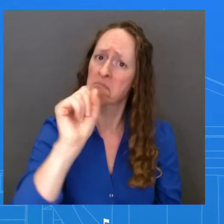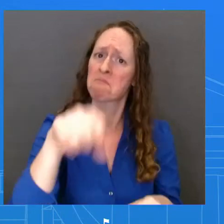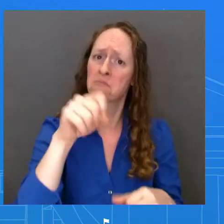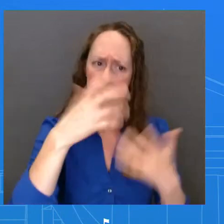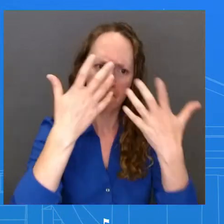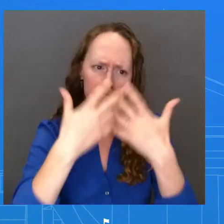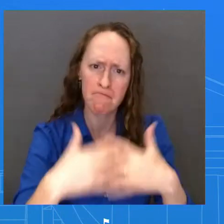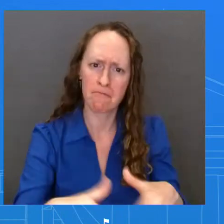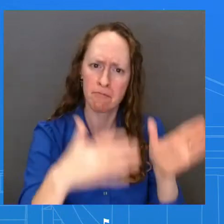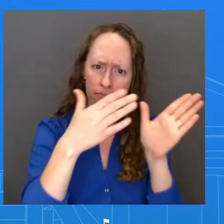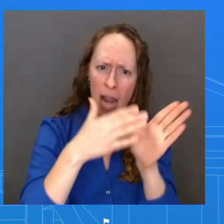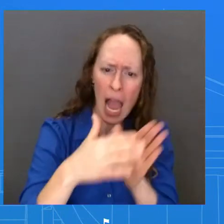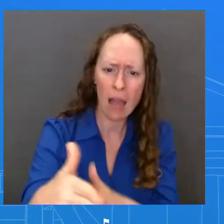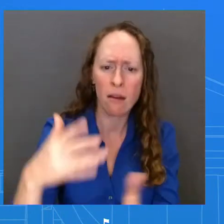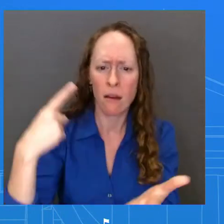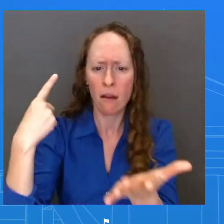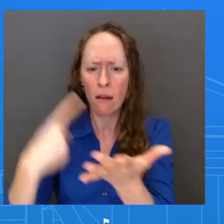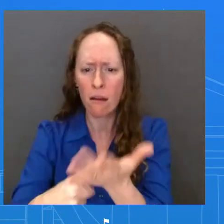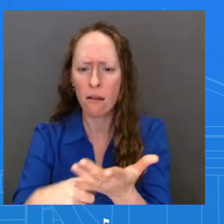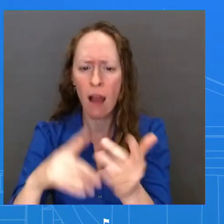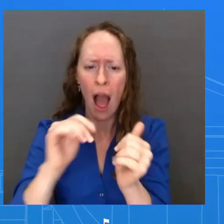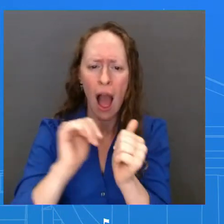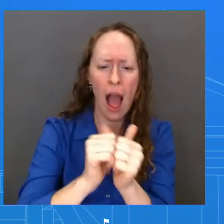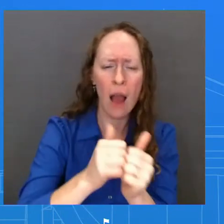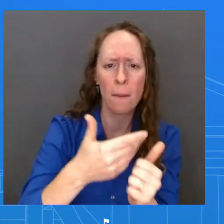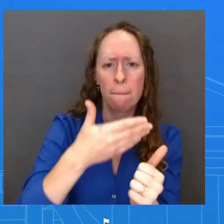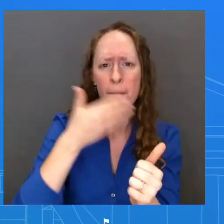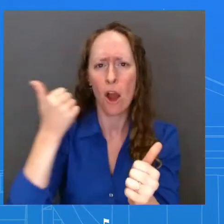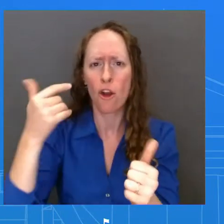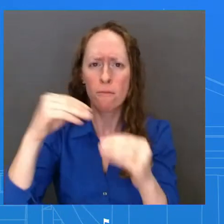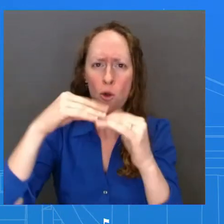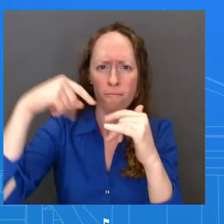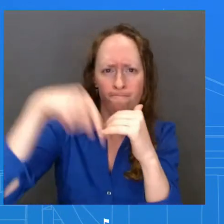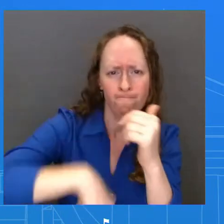and coordinated response to -- to any contingencies -- security contingency.